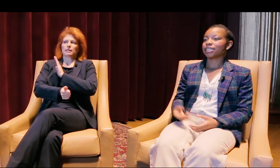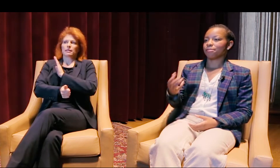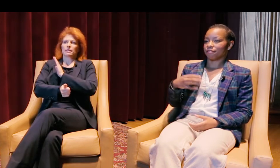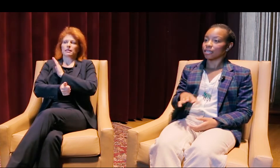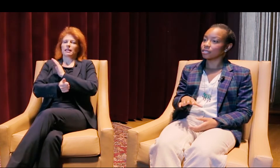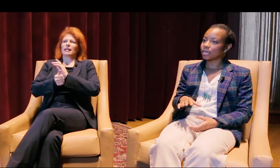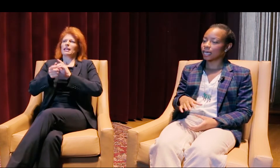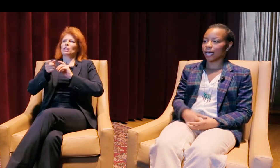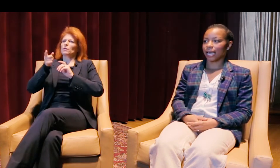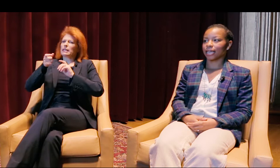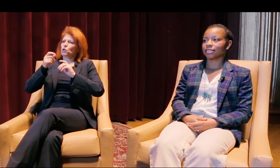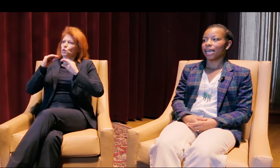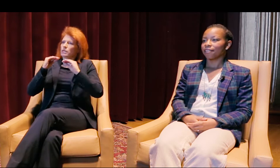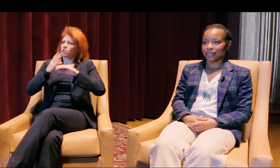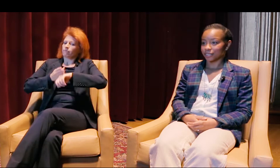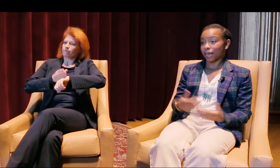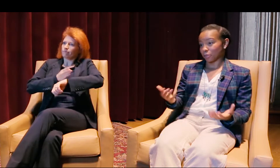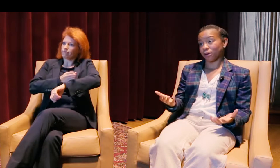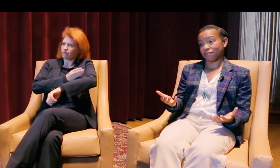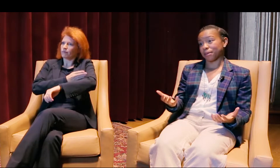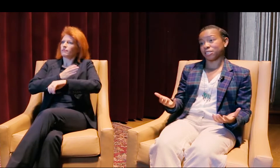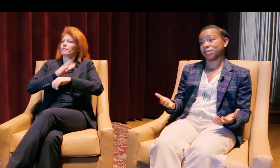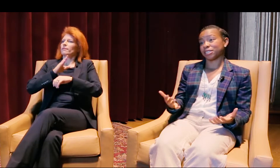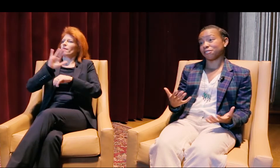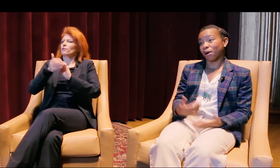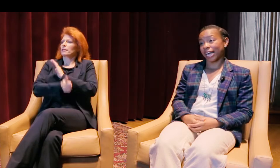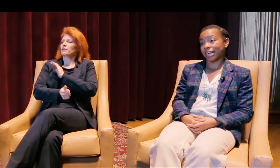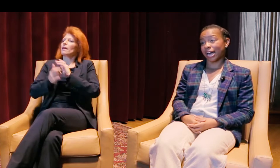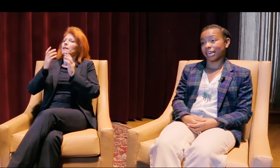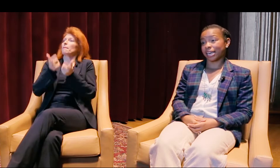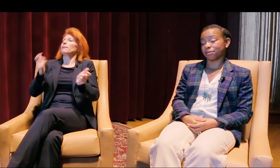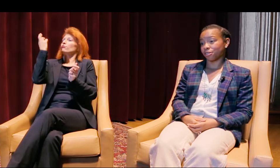need to be filled at that is, that was one of the biggest reasons of why I came